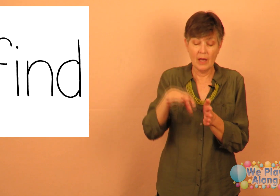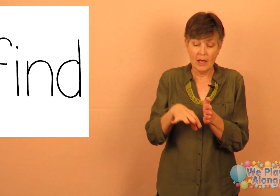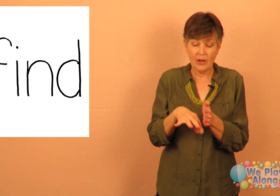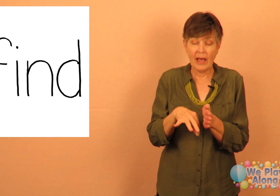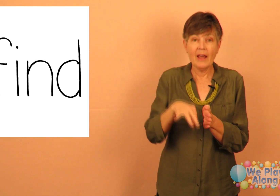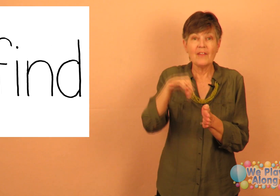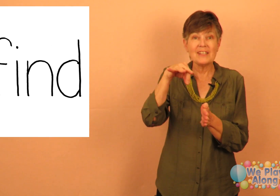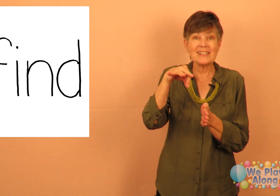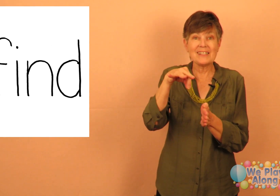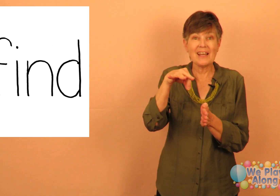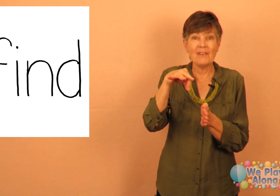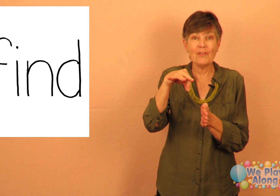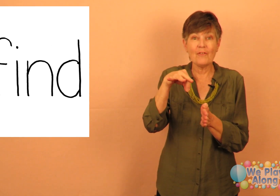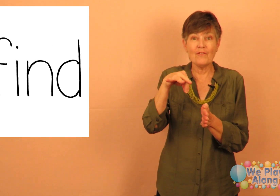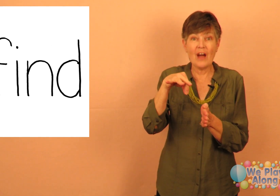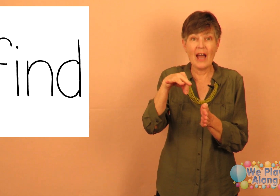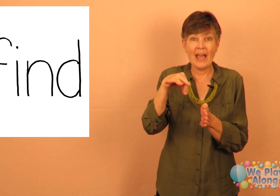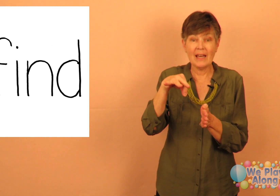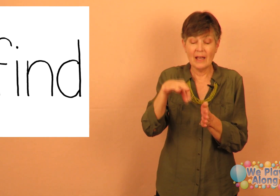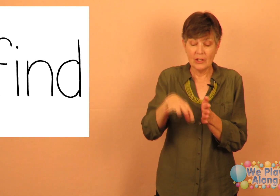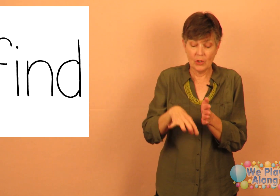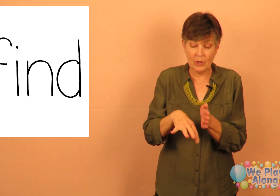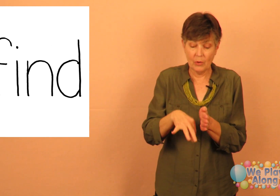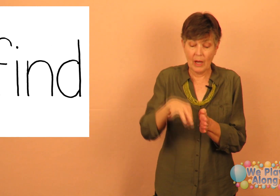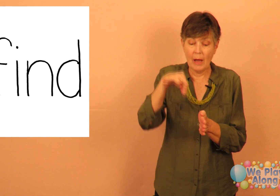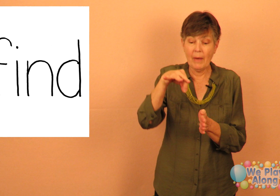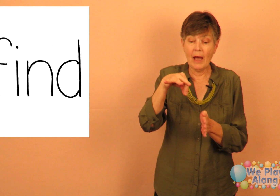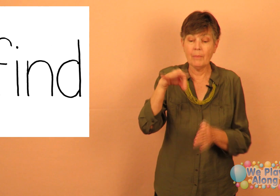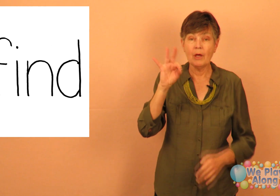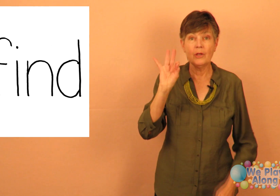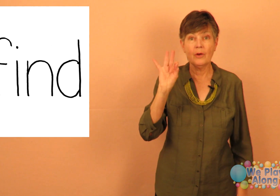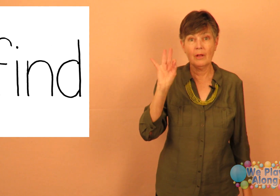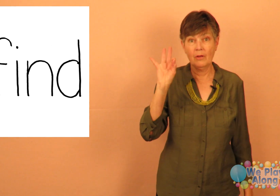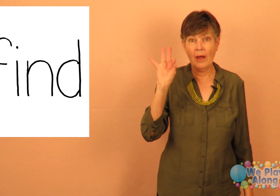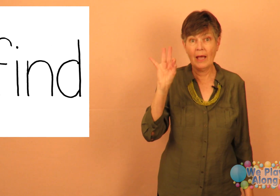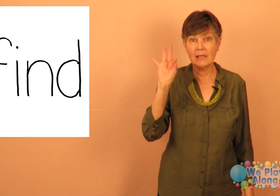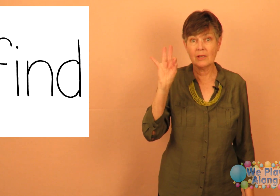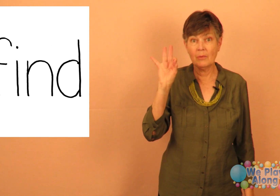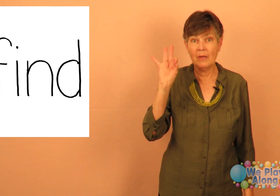okay this is a sign for find so when you come up your your hand is going to be